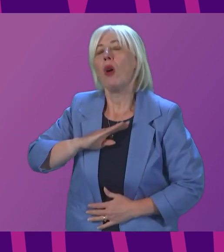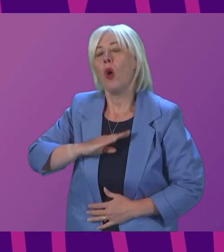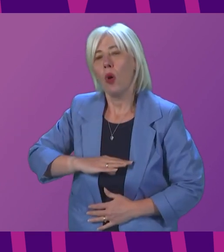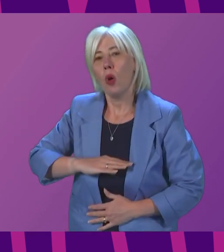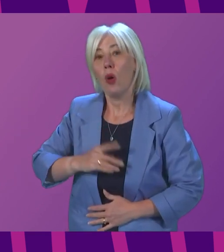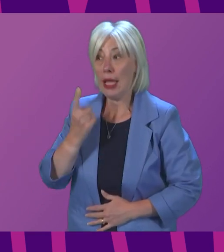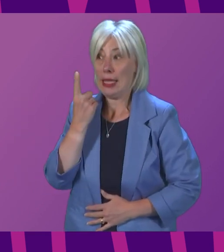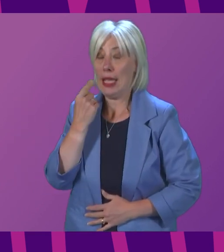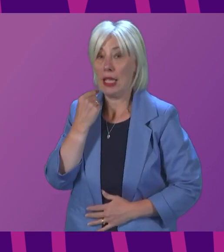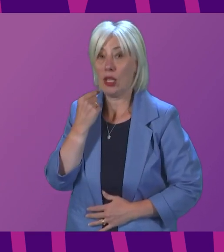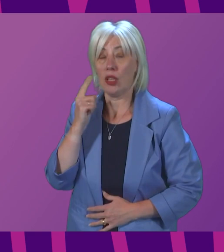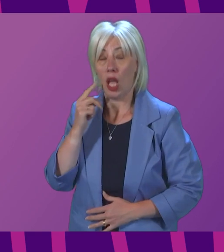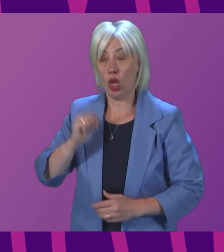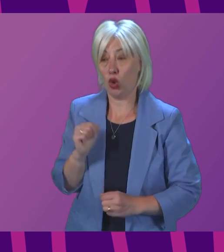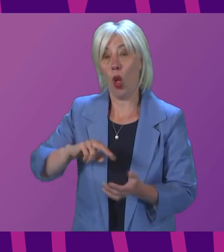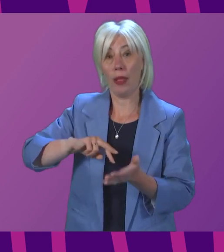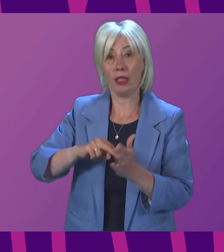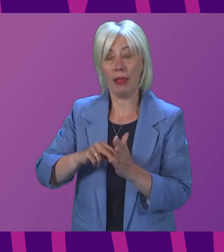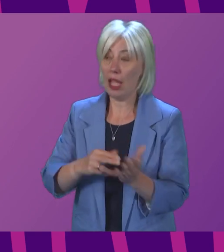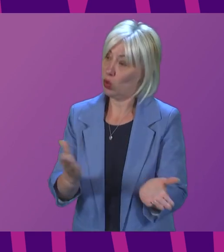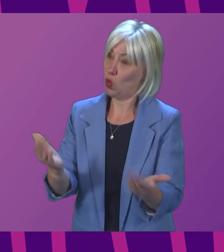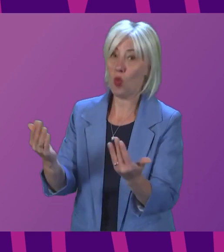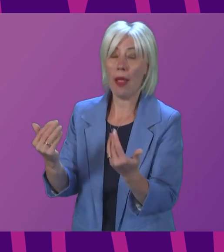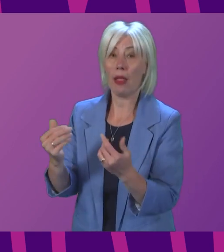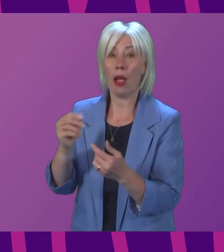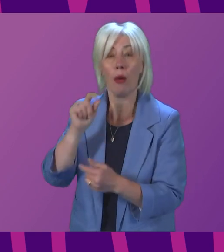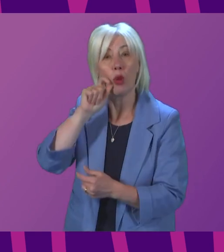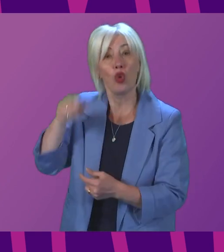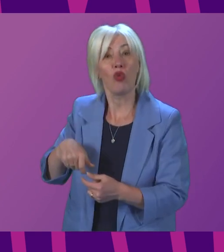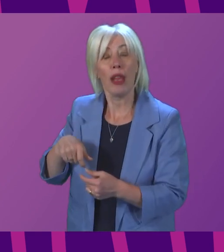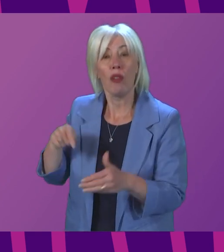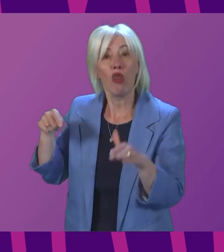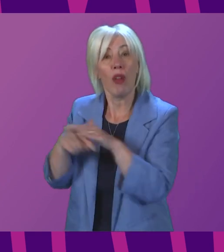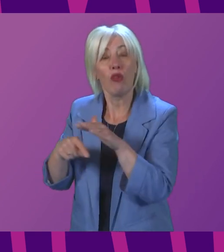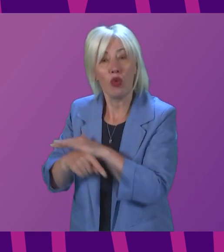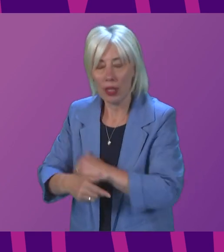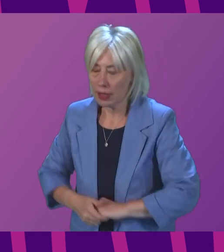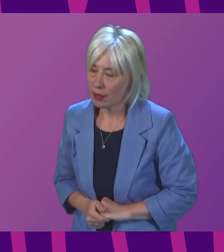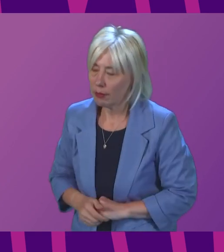to hear of Scotland’s plans for welcoming Ukrainian refugees.